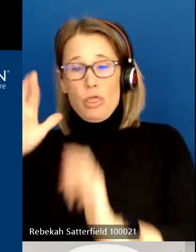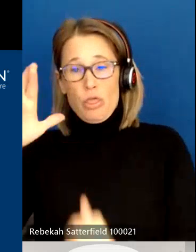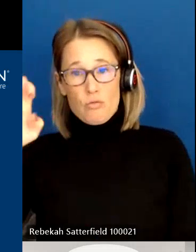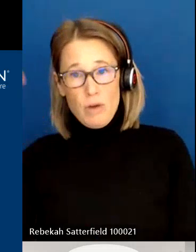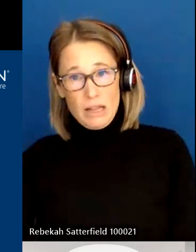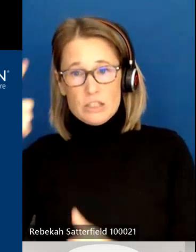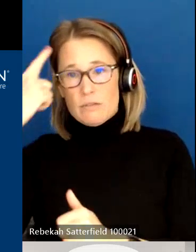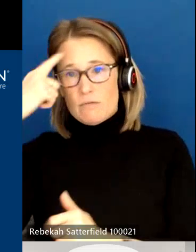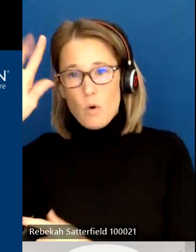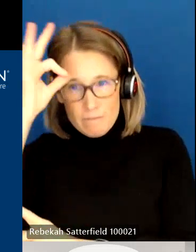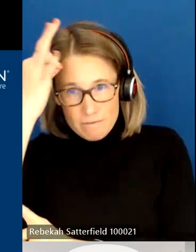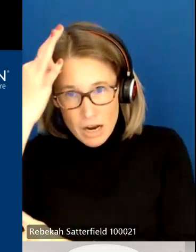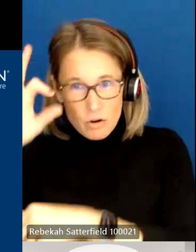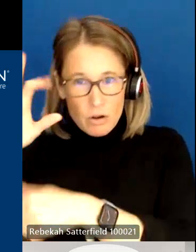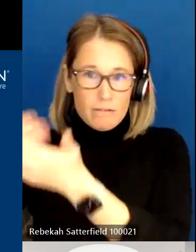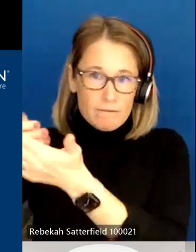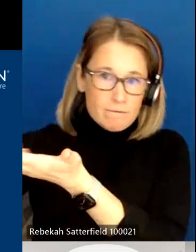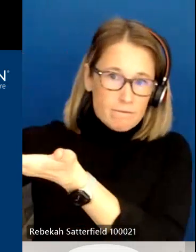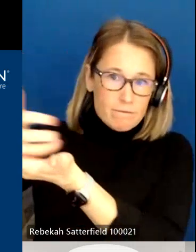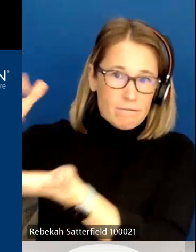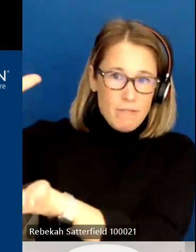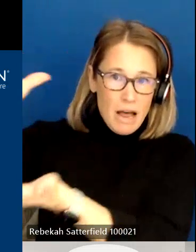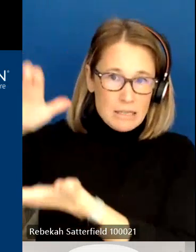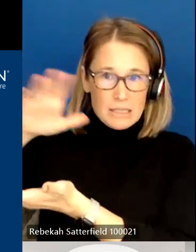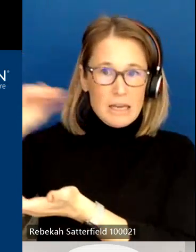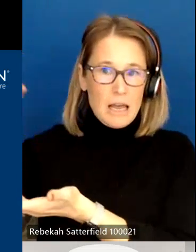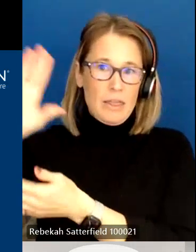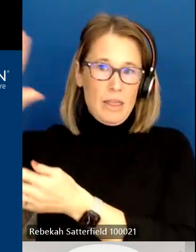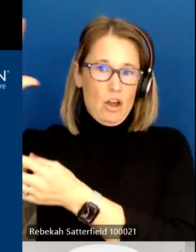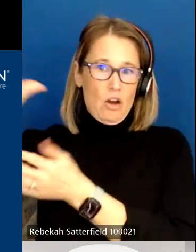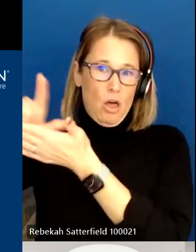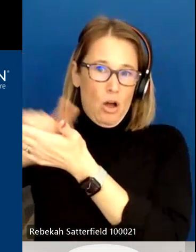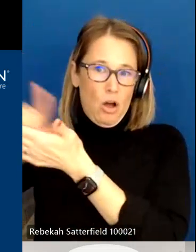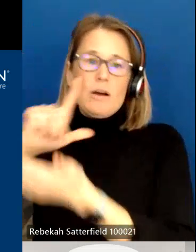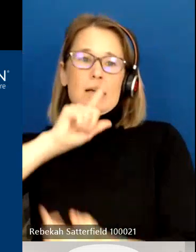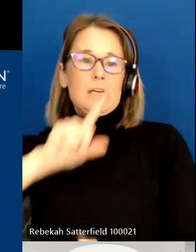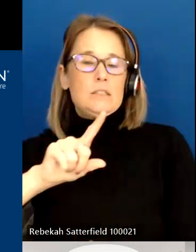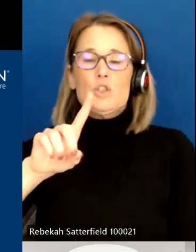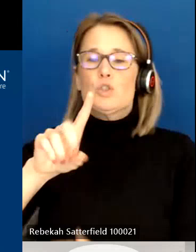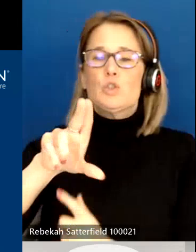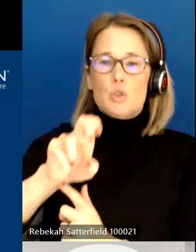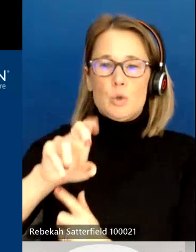or enforcement actions from the federal government it's a due deal standard it's a reasonable effort